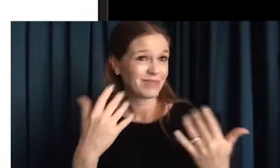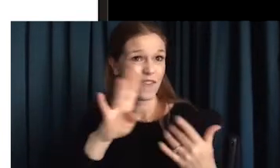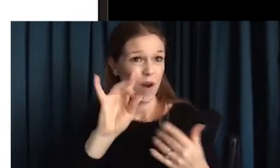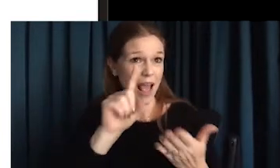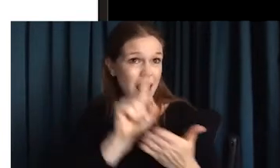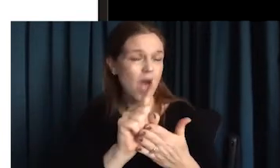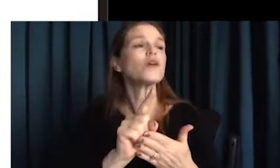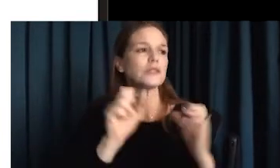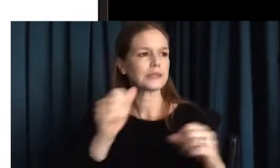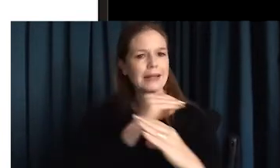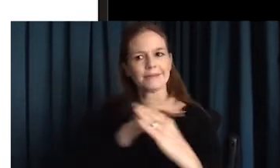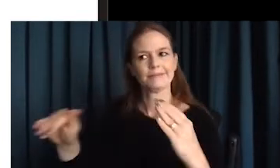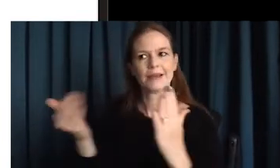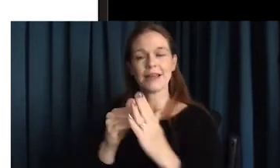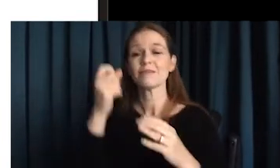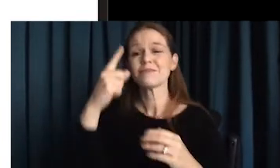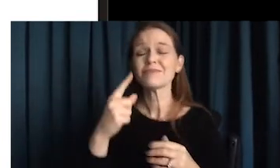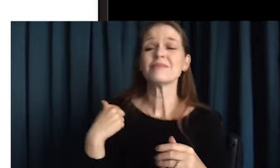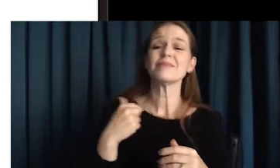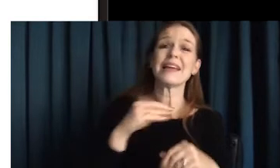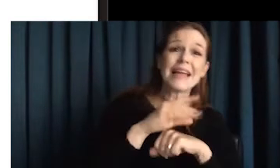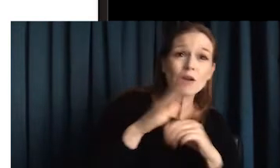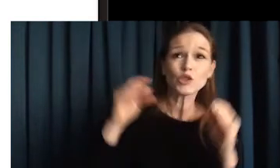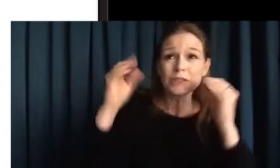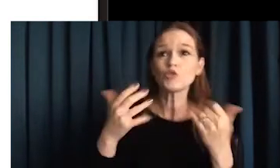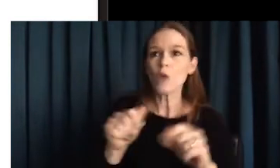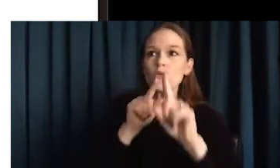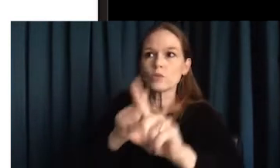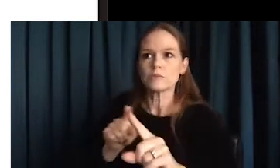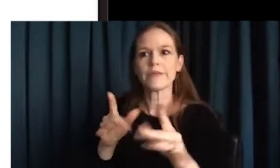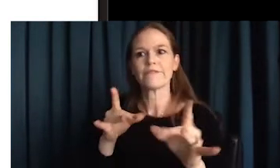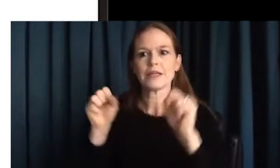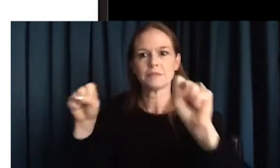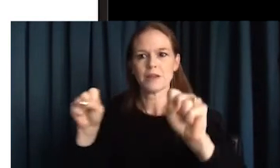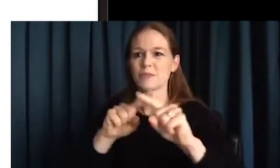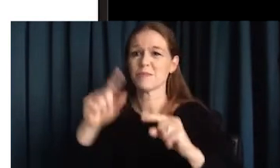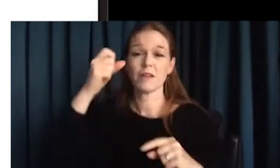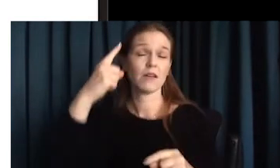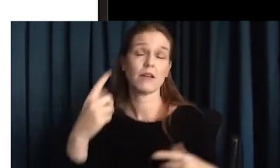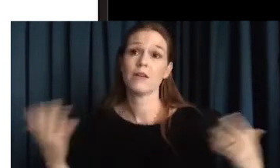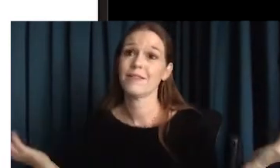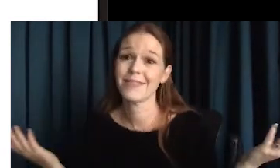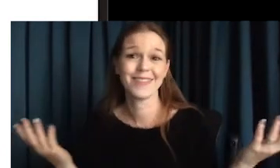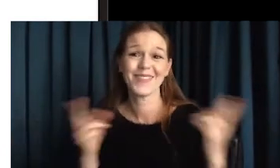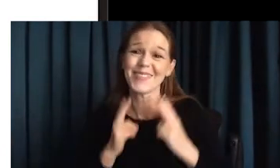do our very best to get back to students as quickly as possible. But at the end of the day, we are only human and we get a lot of emails.